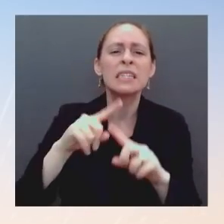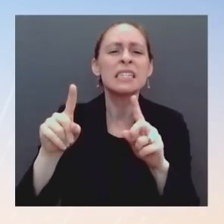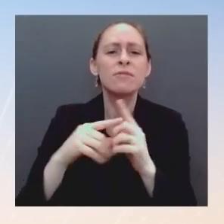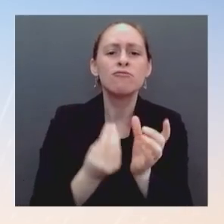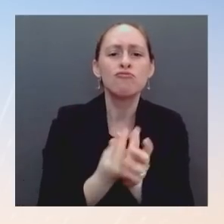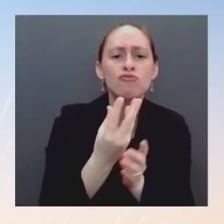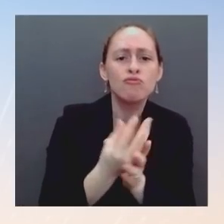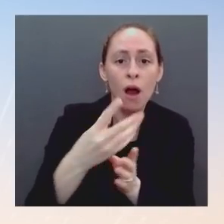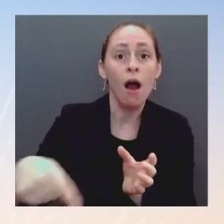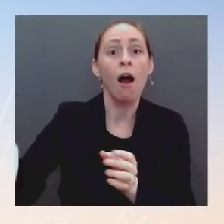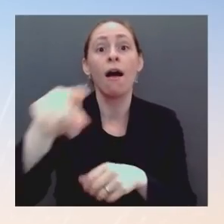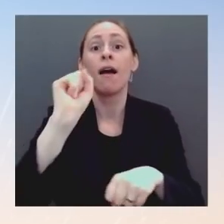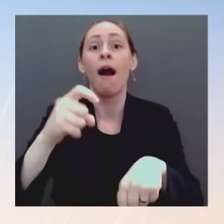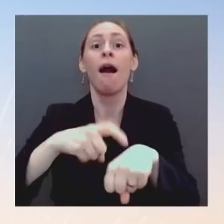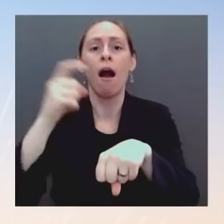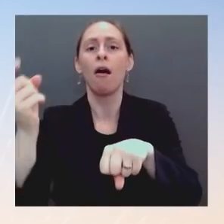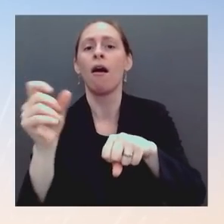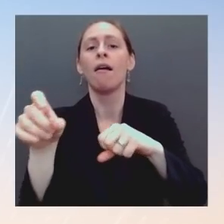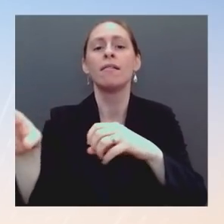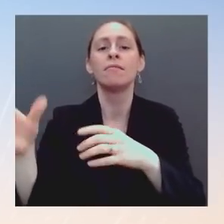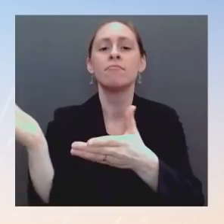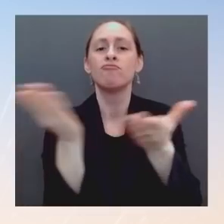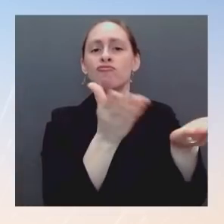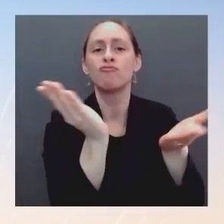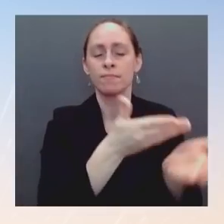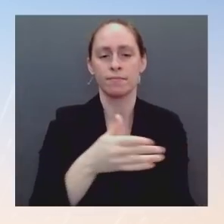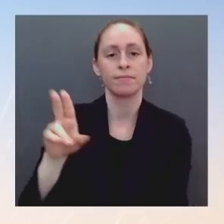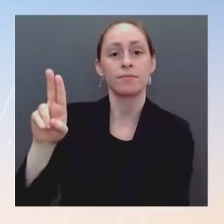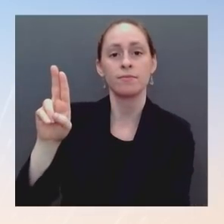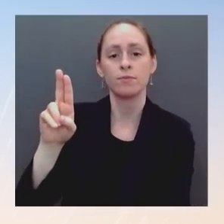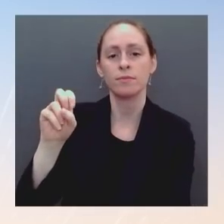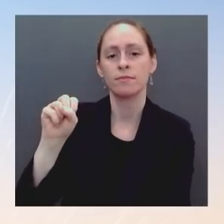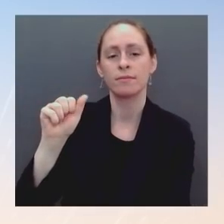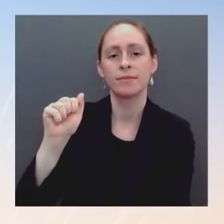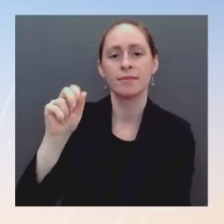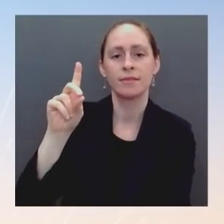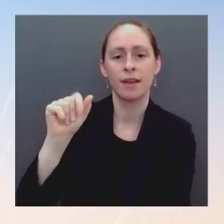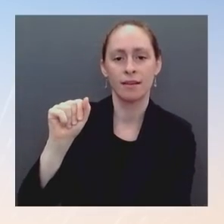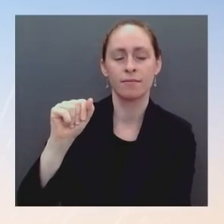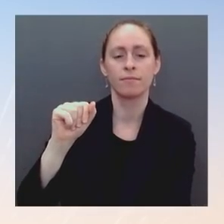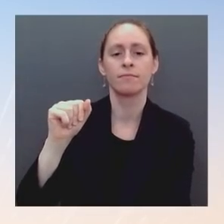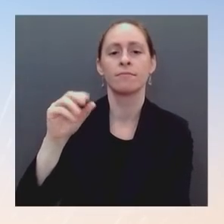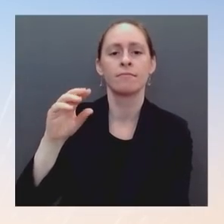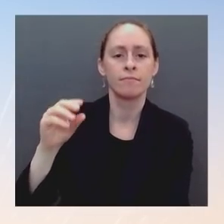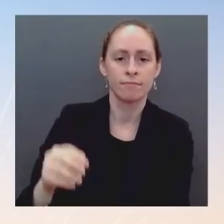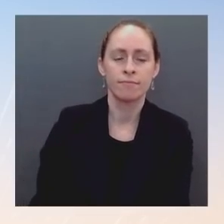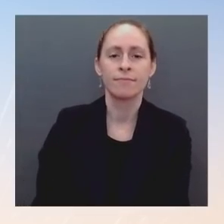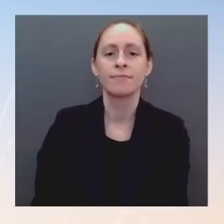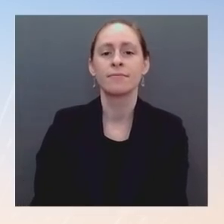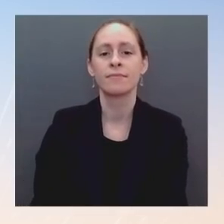also continue to call on ocean carriers to mitigate disruptions to agricultural shippers by restoring service --